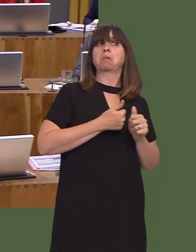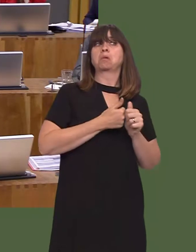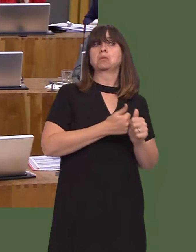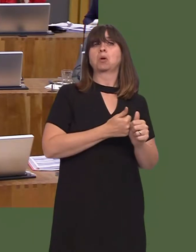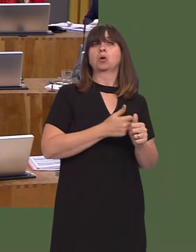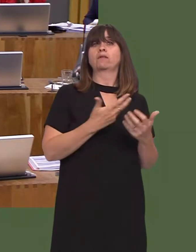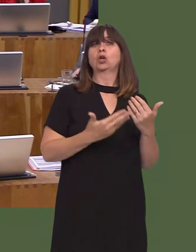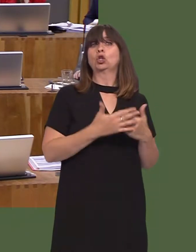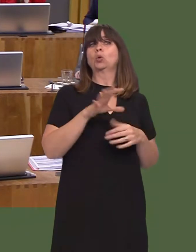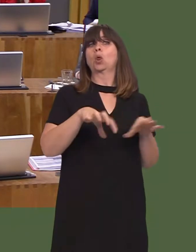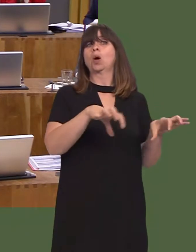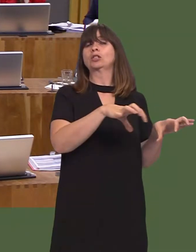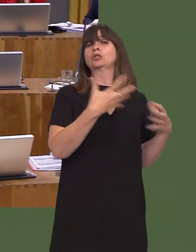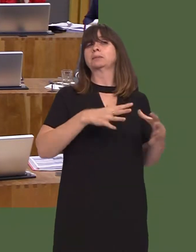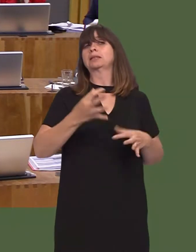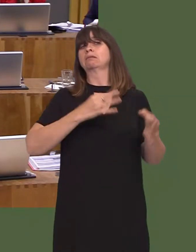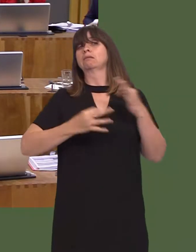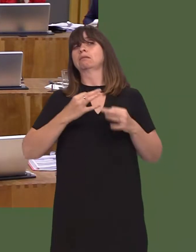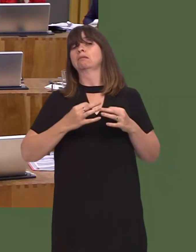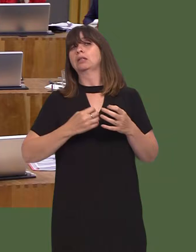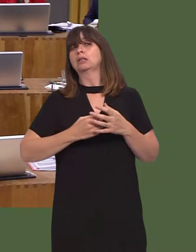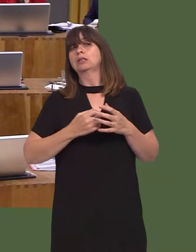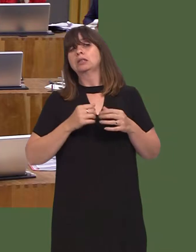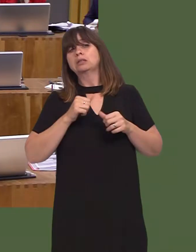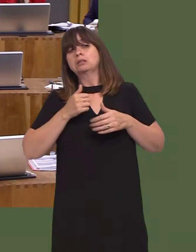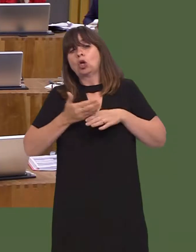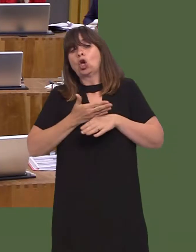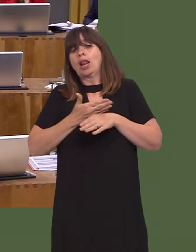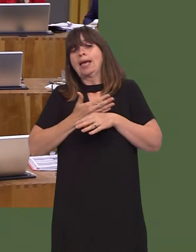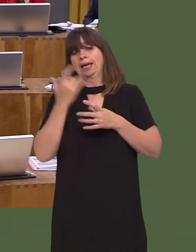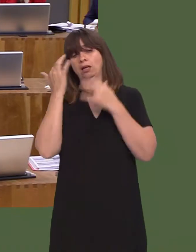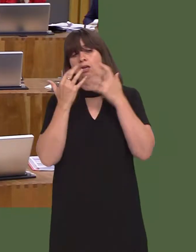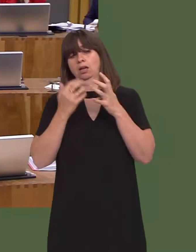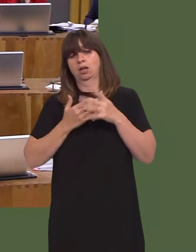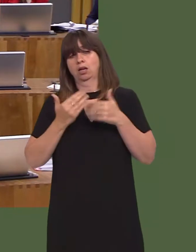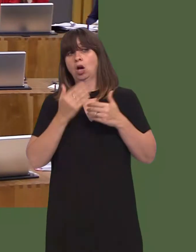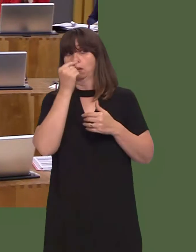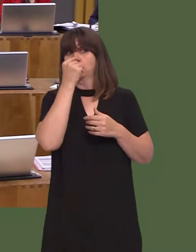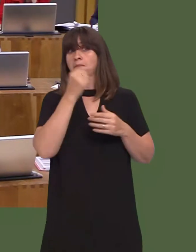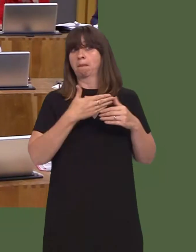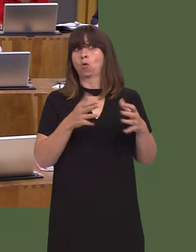support for growth or new locations. These are at the early stages of development, but there are, potentially, some significant inward investments.